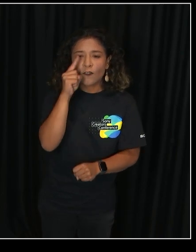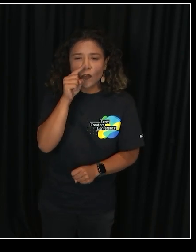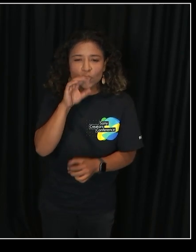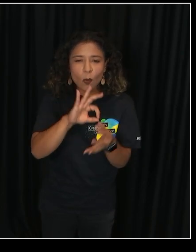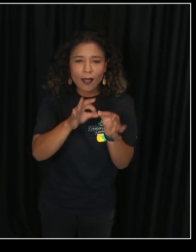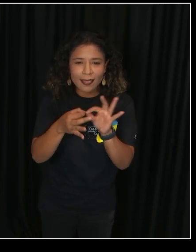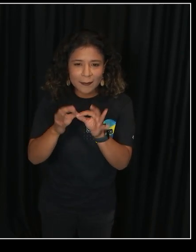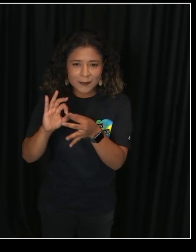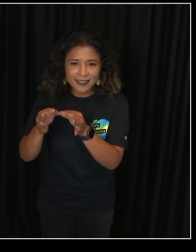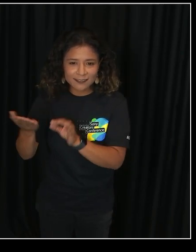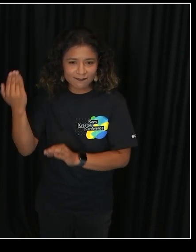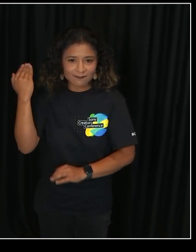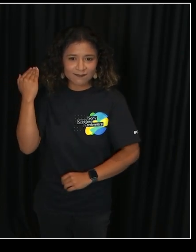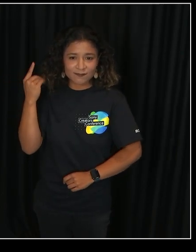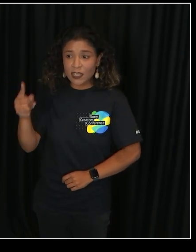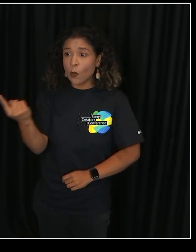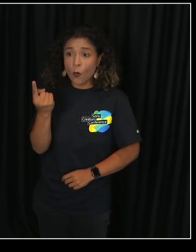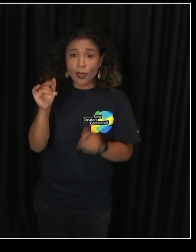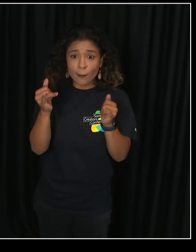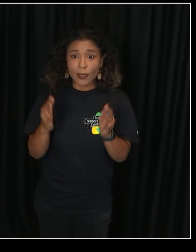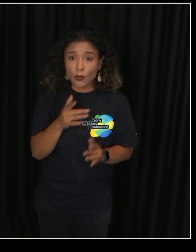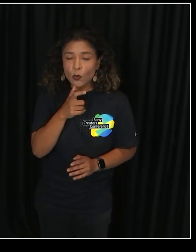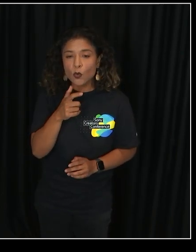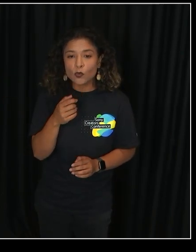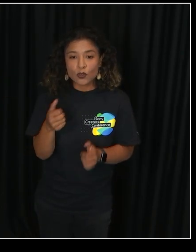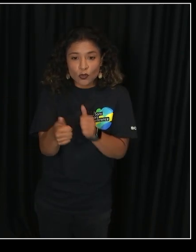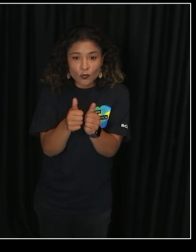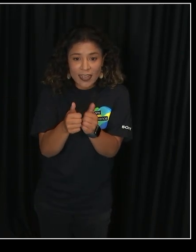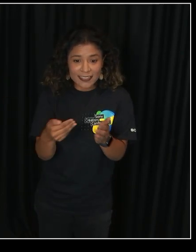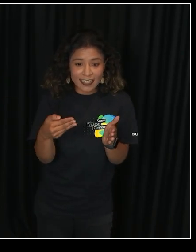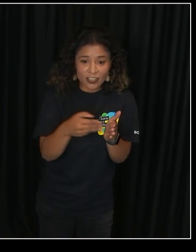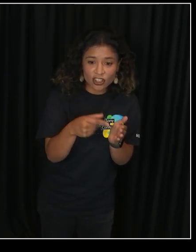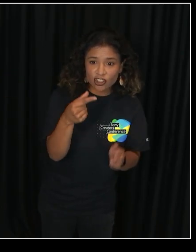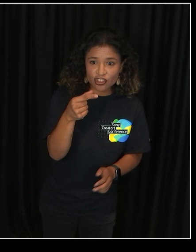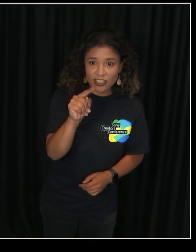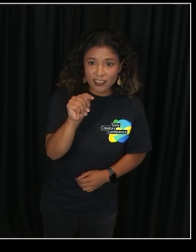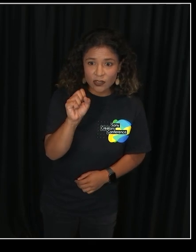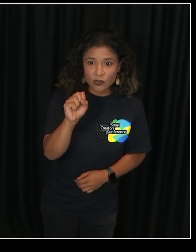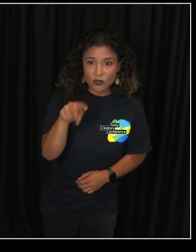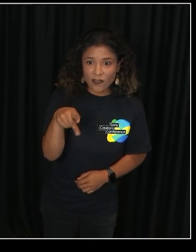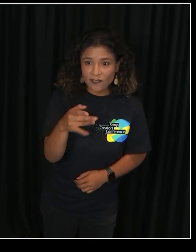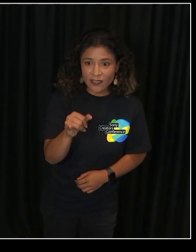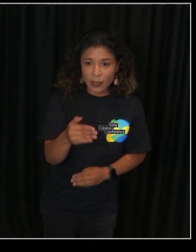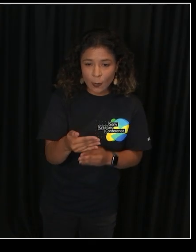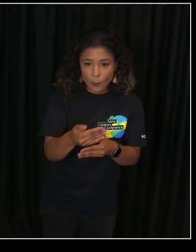He's also the only player who had raced against GT Sophy when this... before this data was collected.